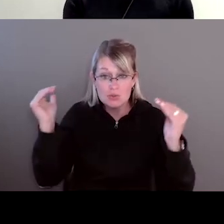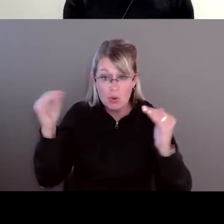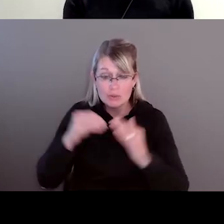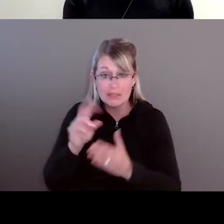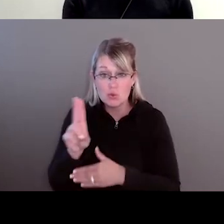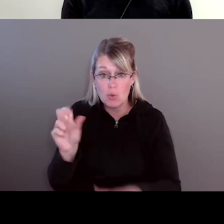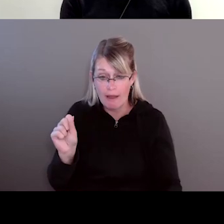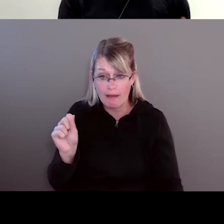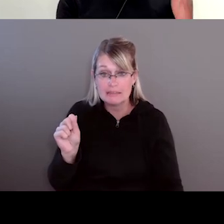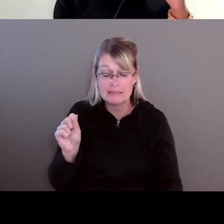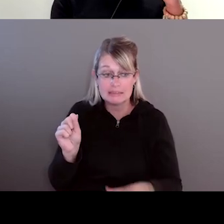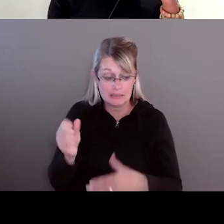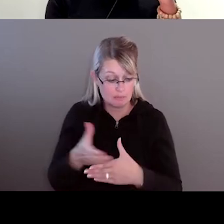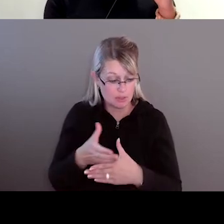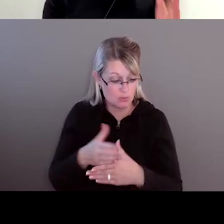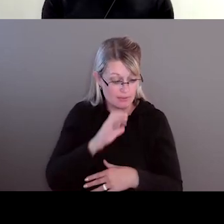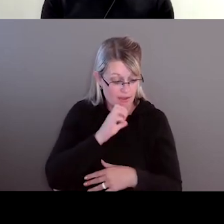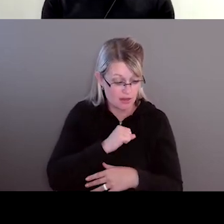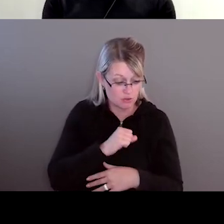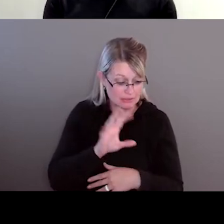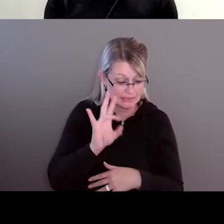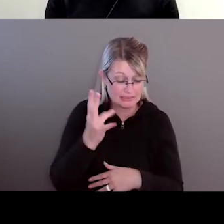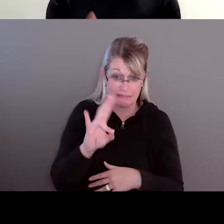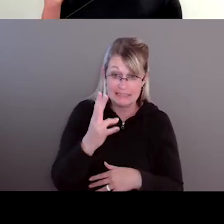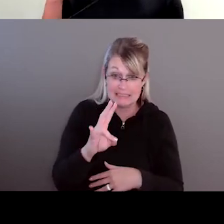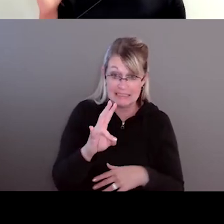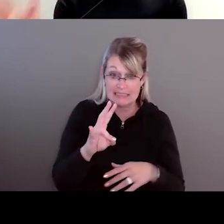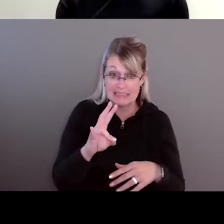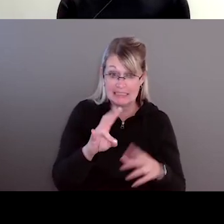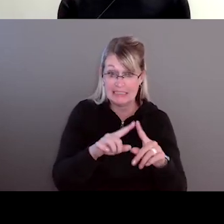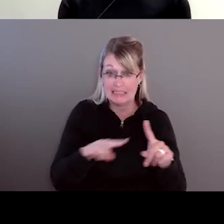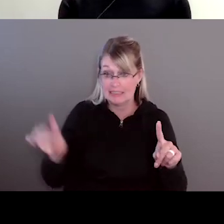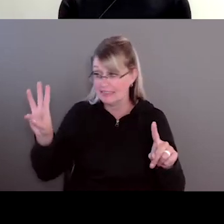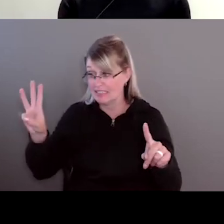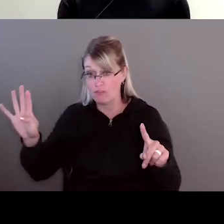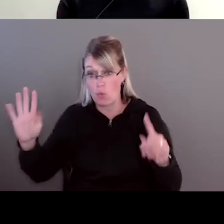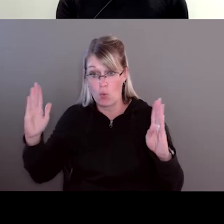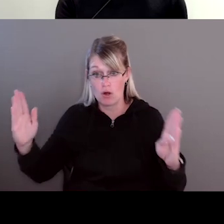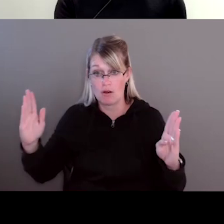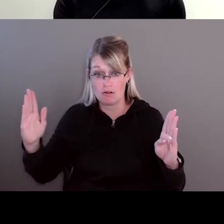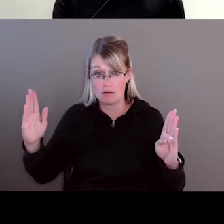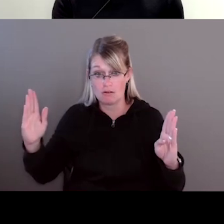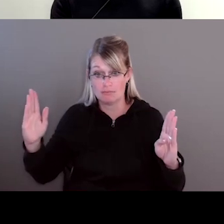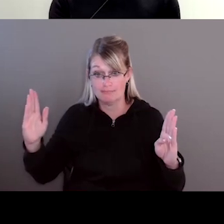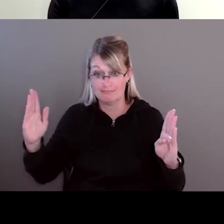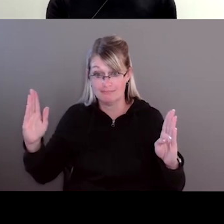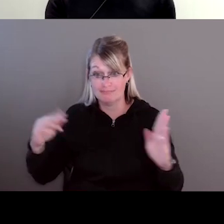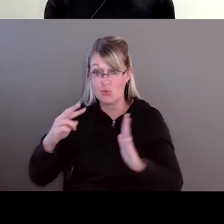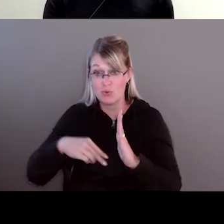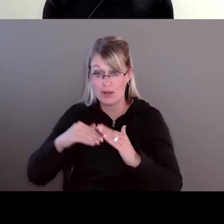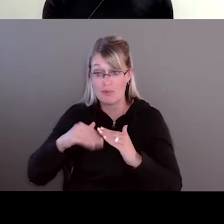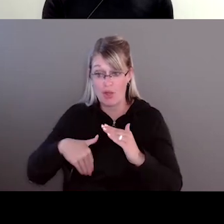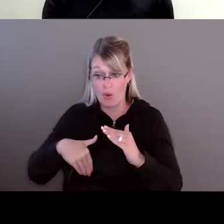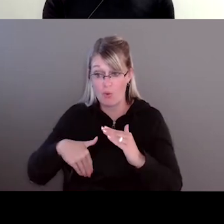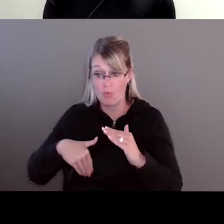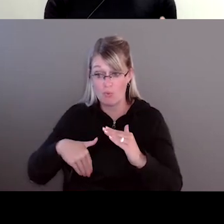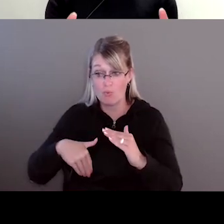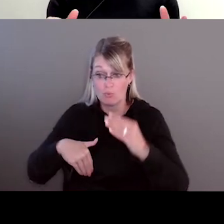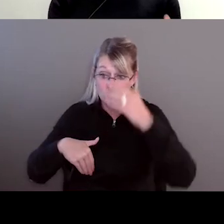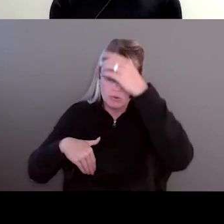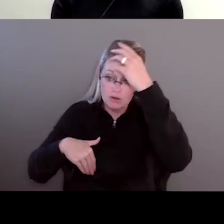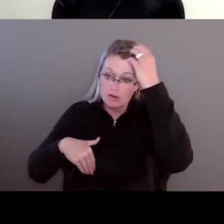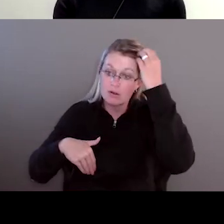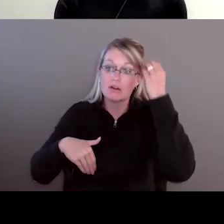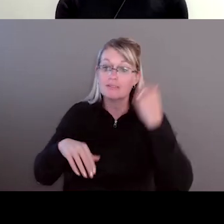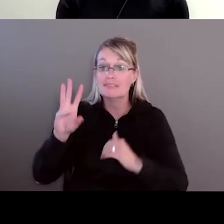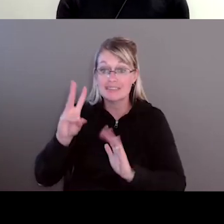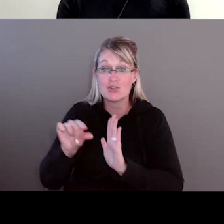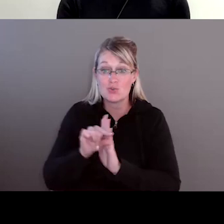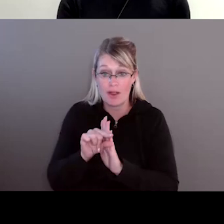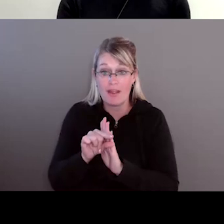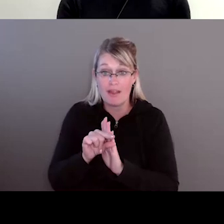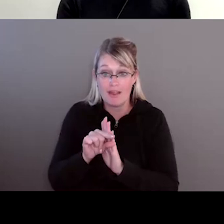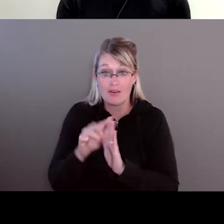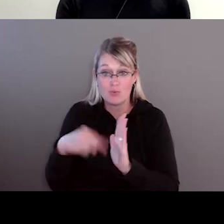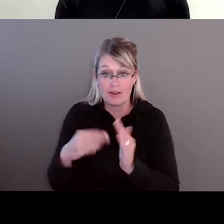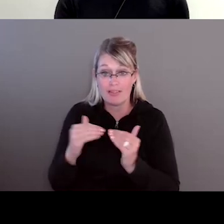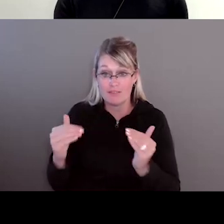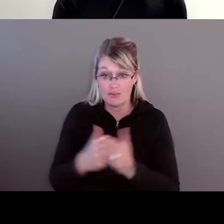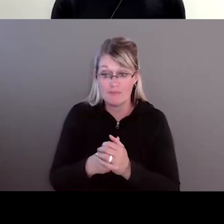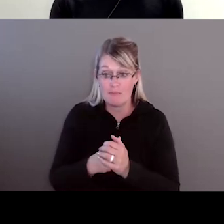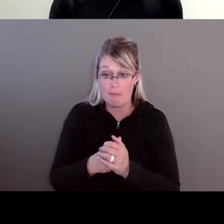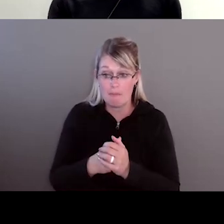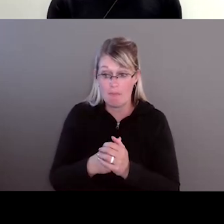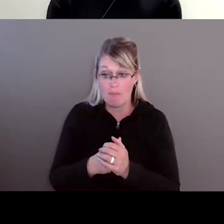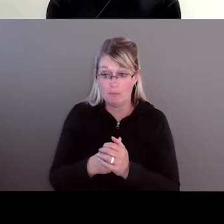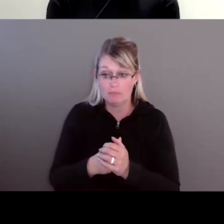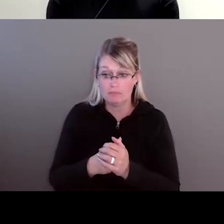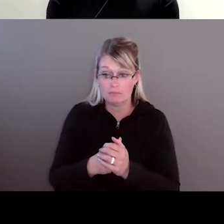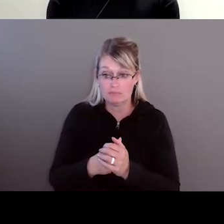States between the ages of 17 and 64 read below a sixth grade reading level. How do we help with